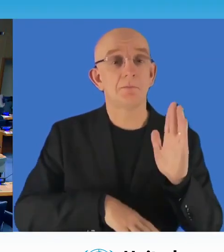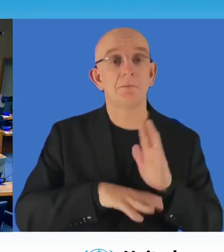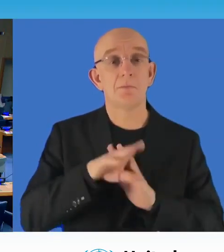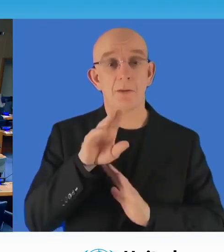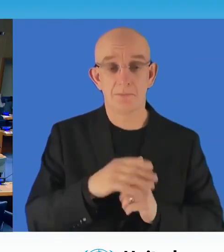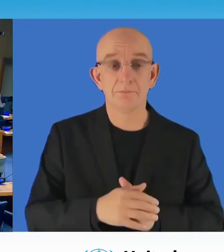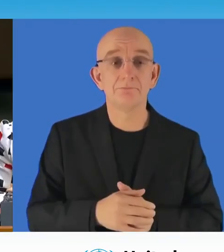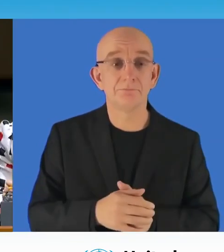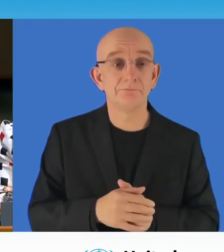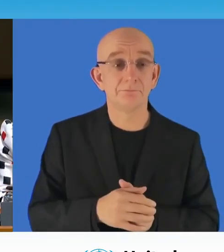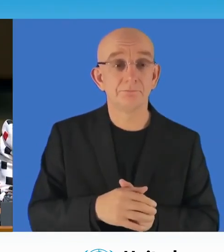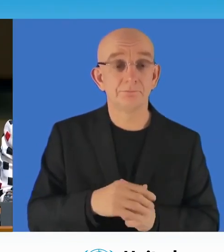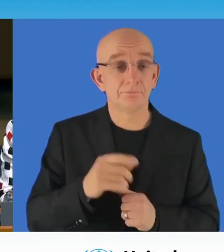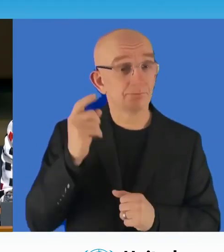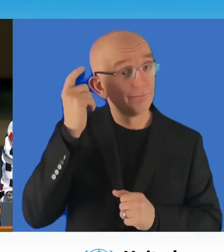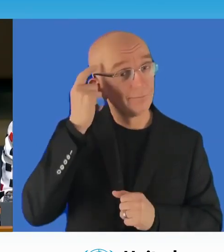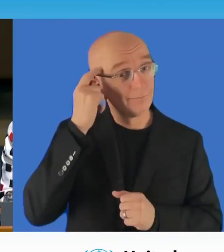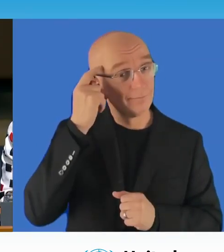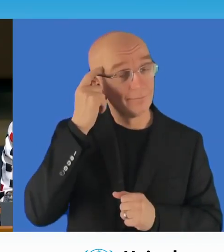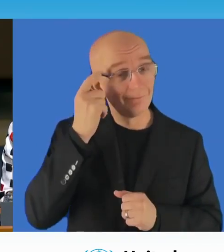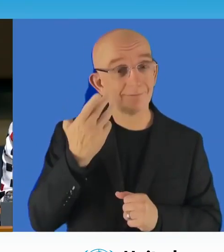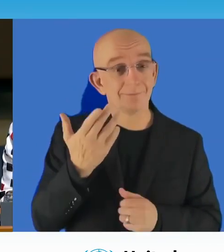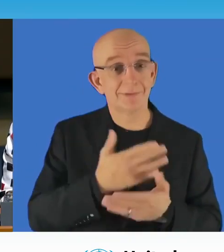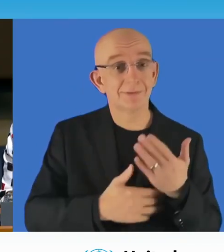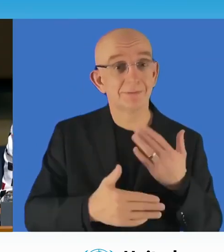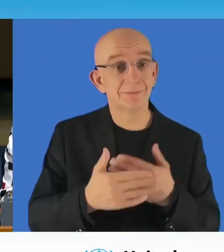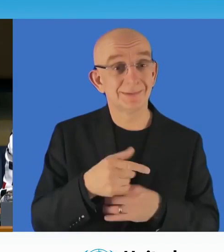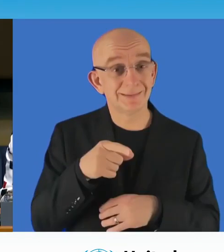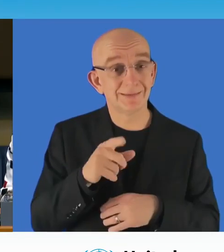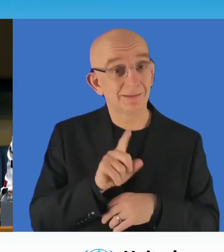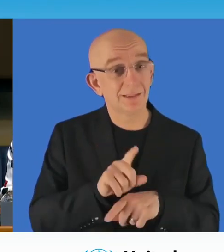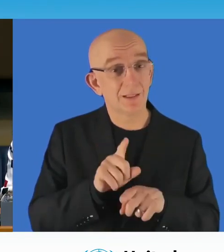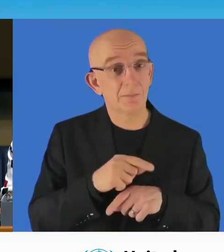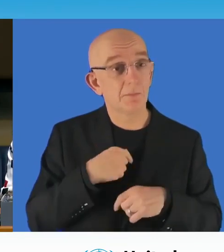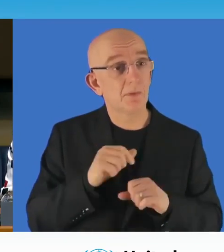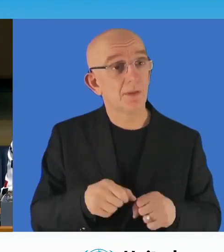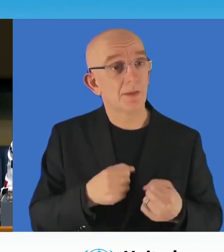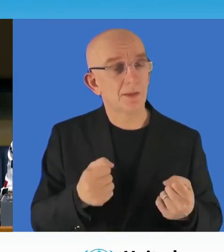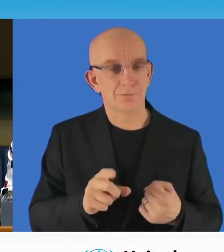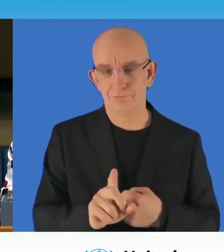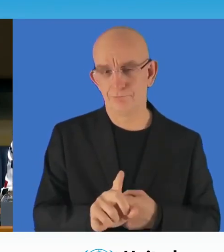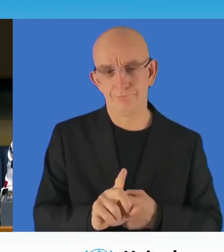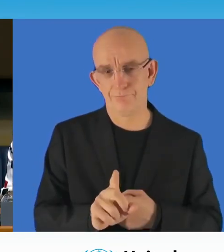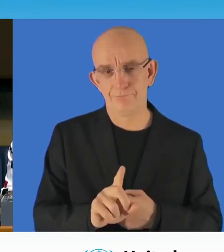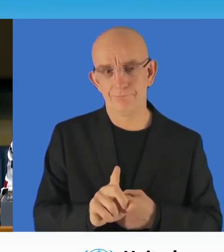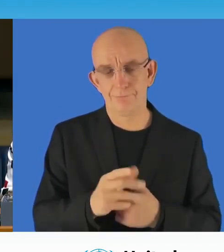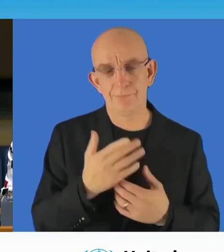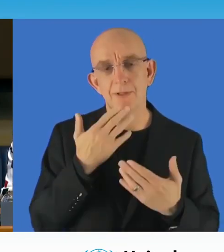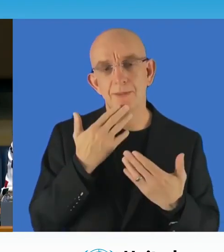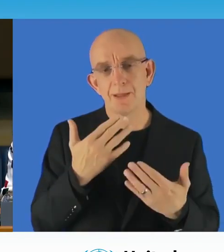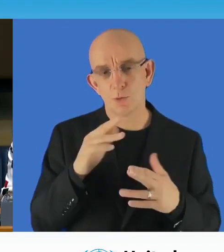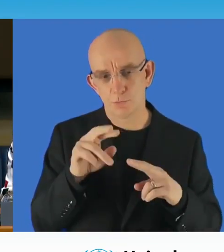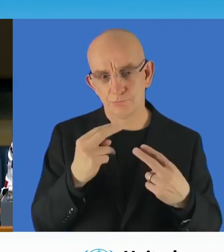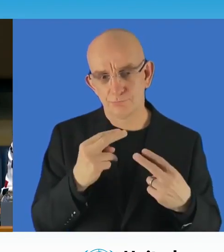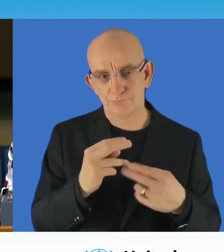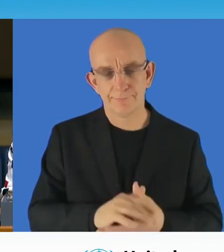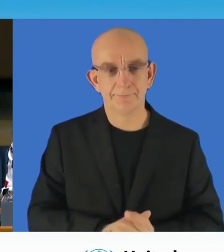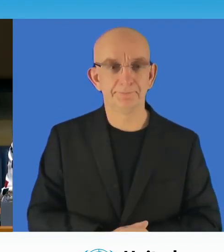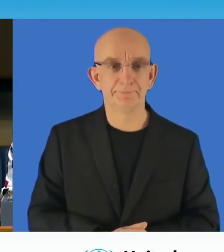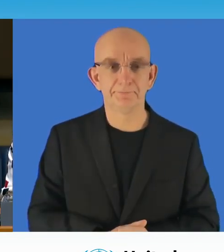thank you very much for your attention I thank the representative of foundation cultural Boer